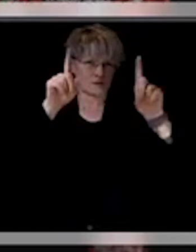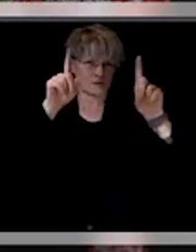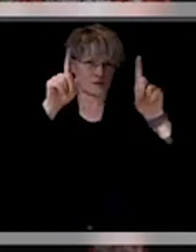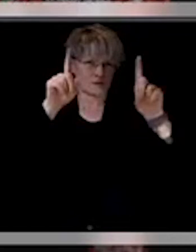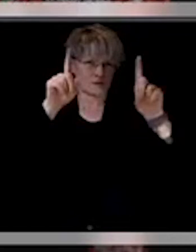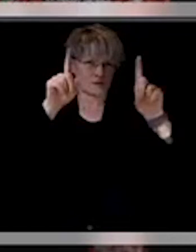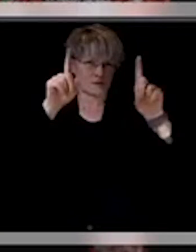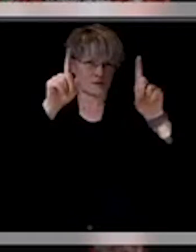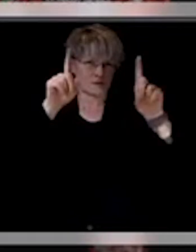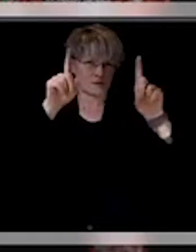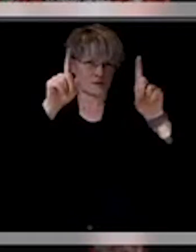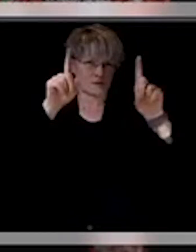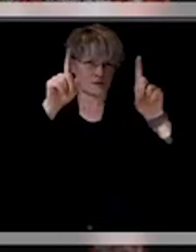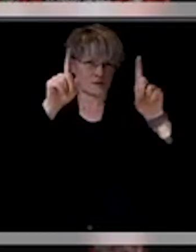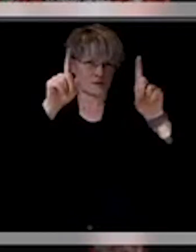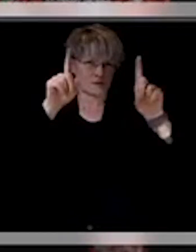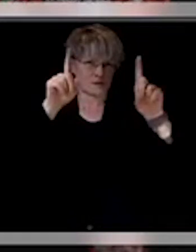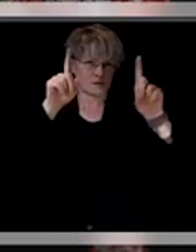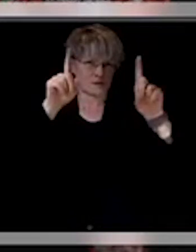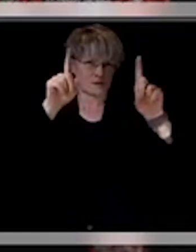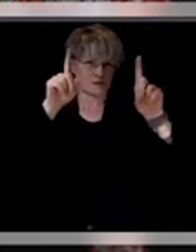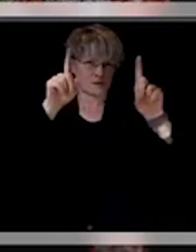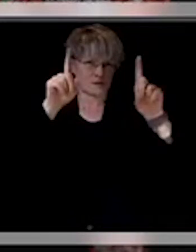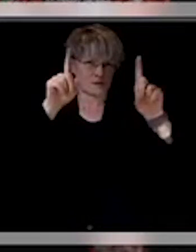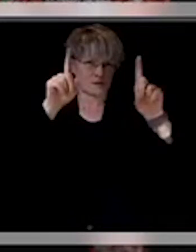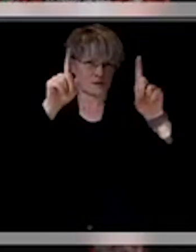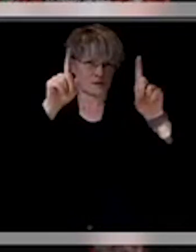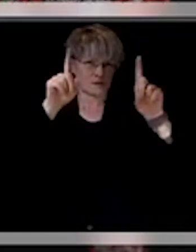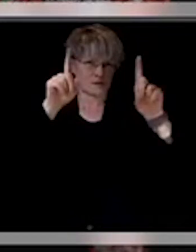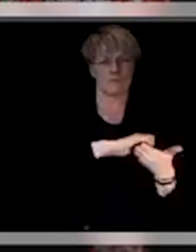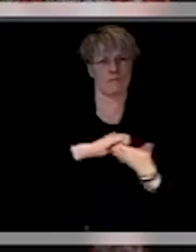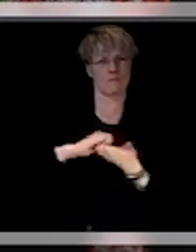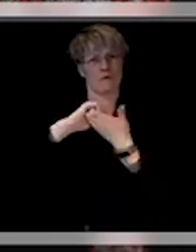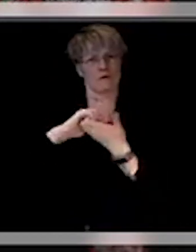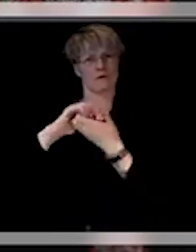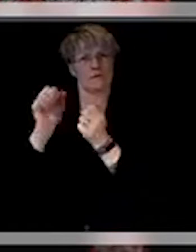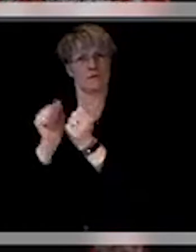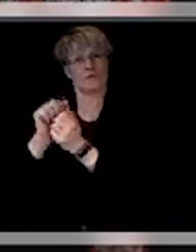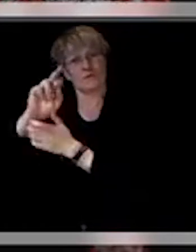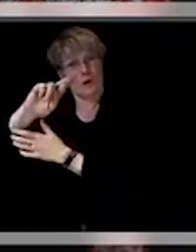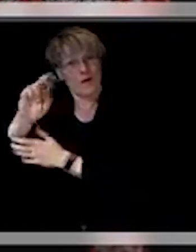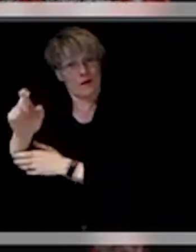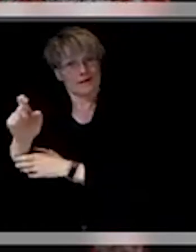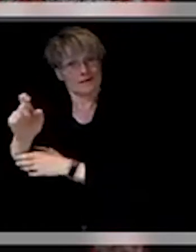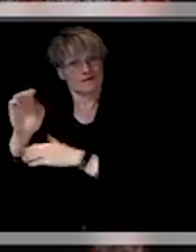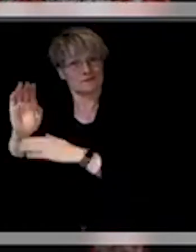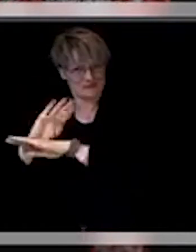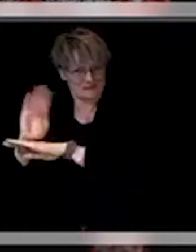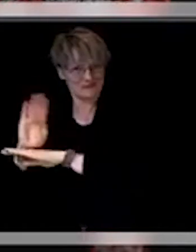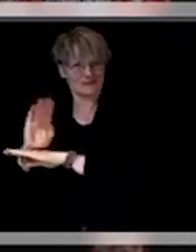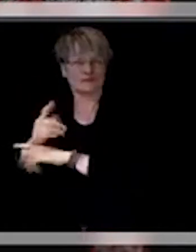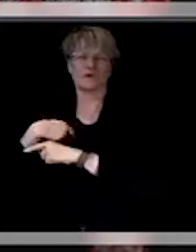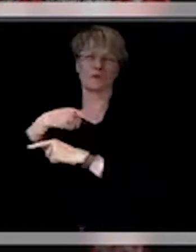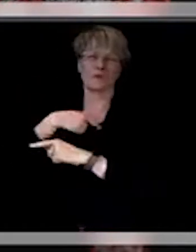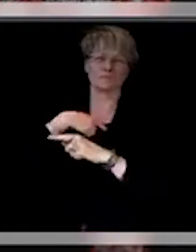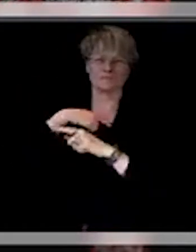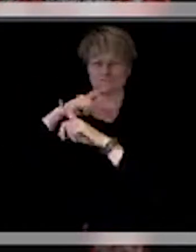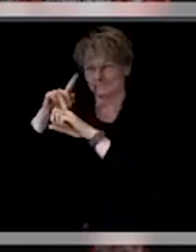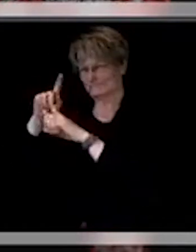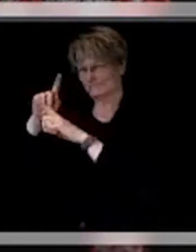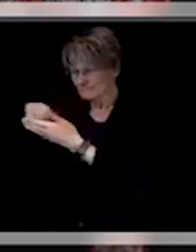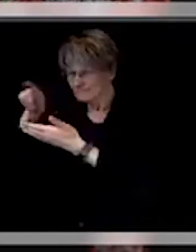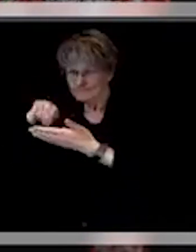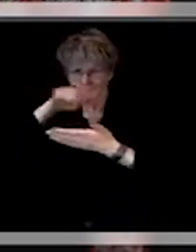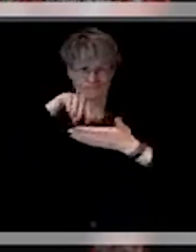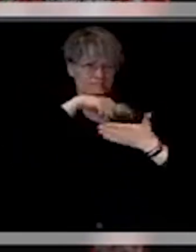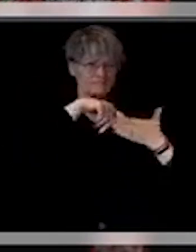such as partnering with pharmacies, for example. So, we're looking into some of those things.